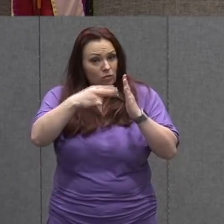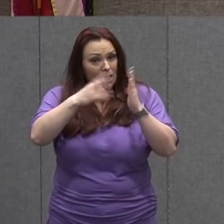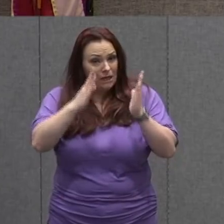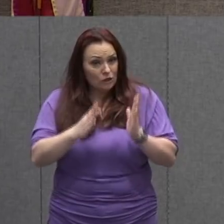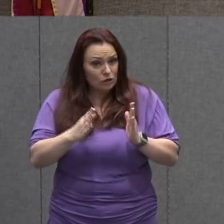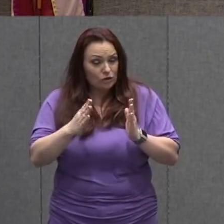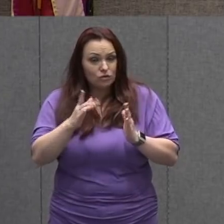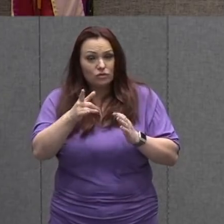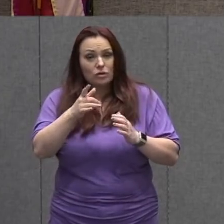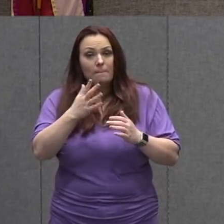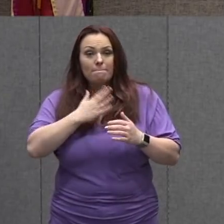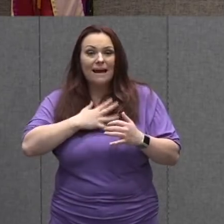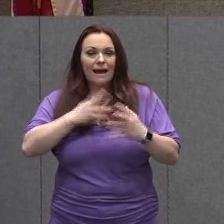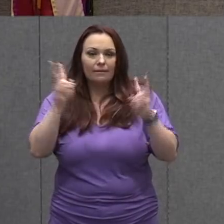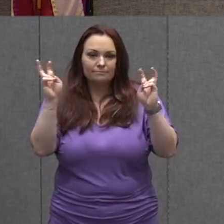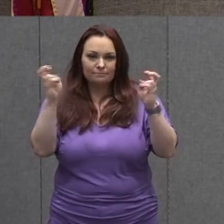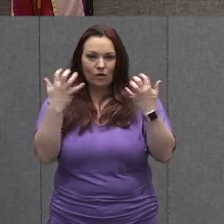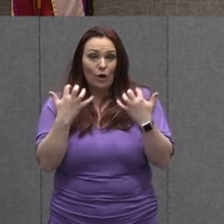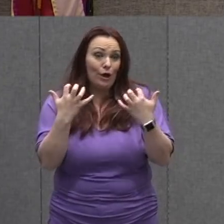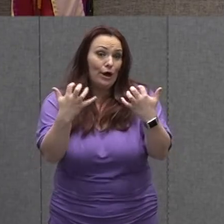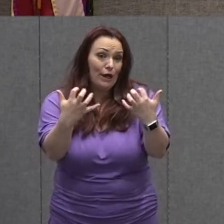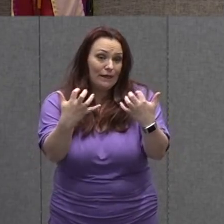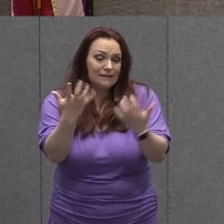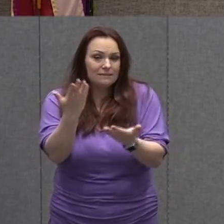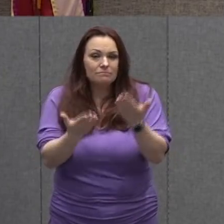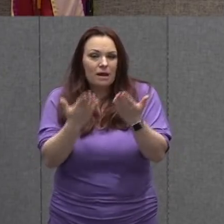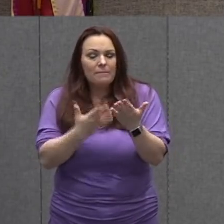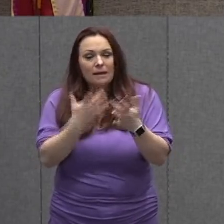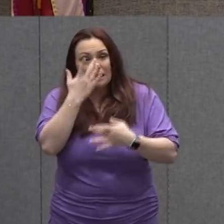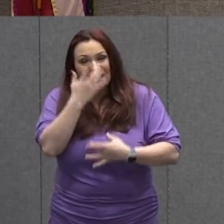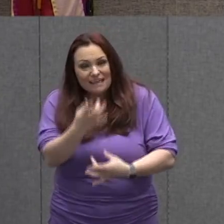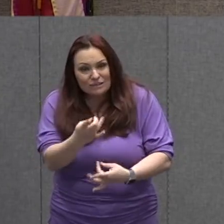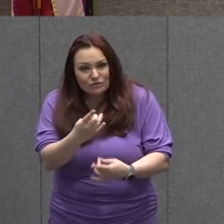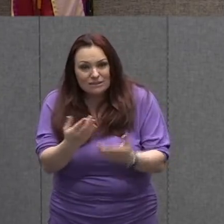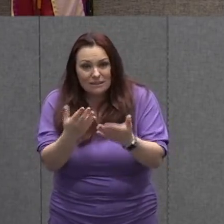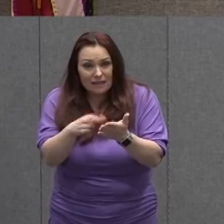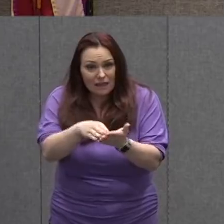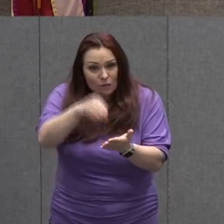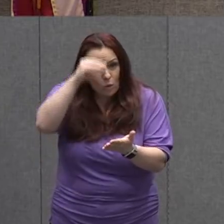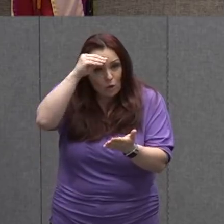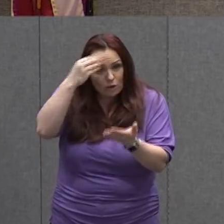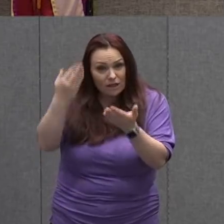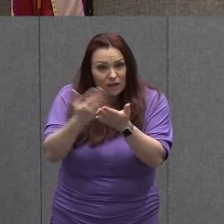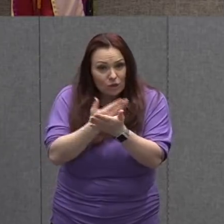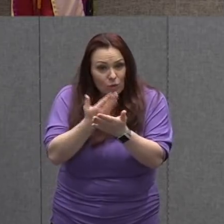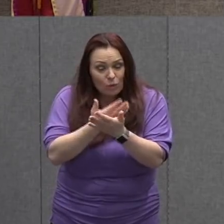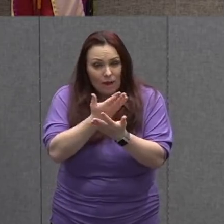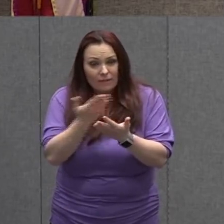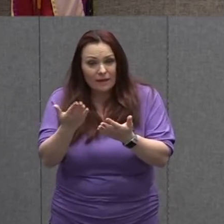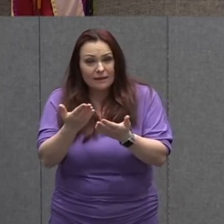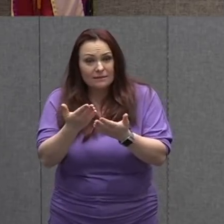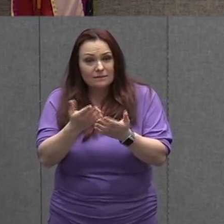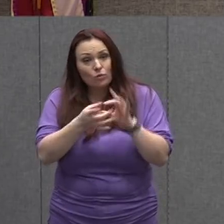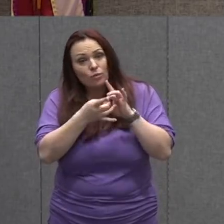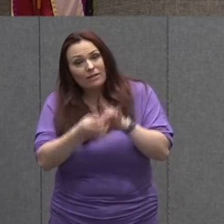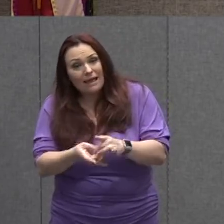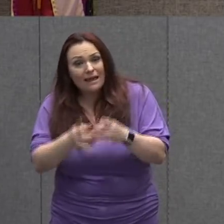some basic things about the moon before I go into all these other topics for my report.